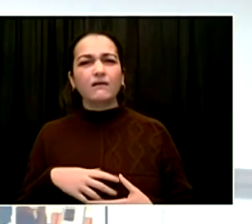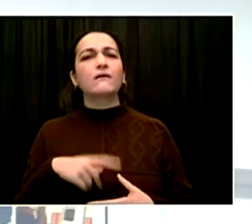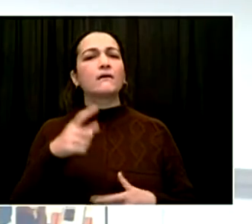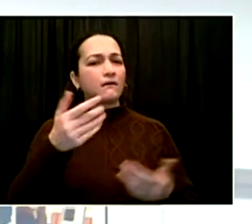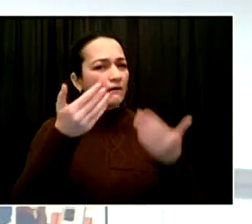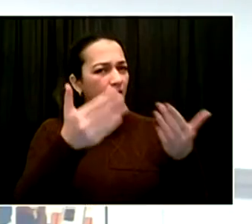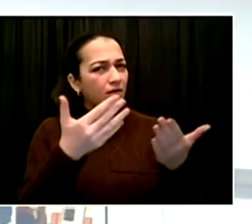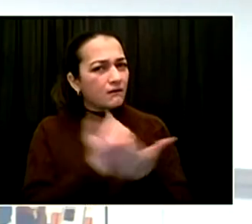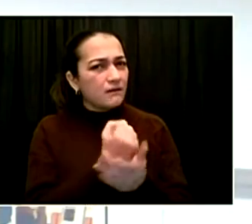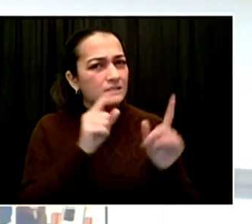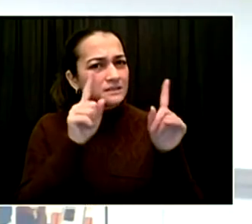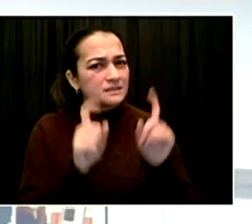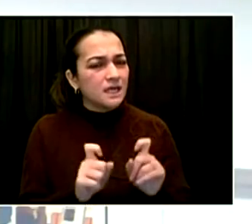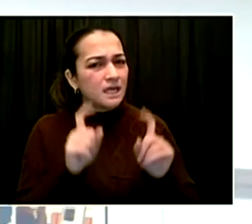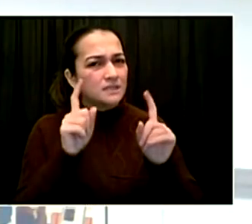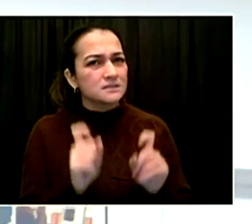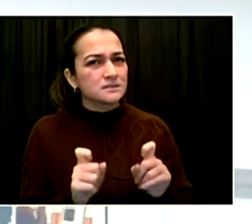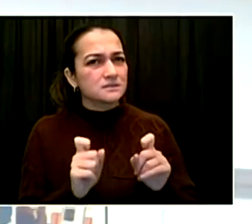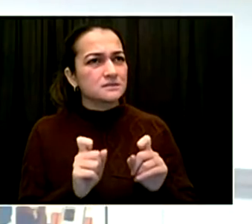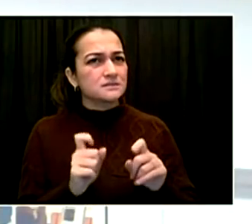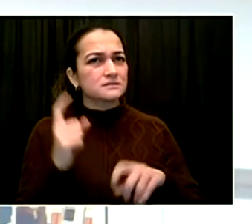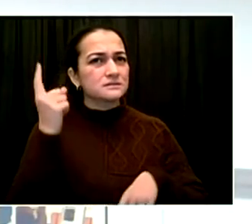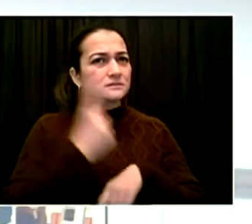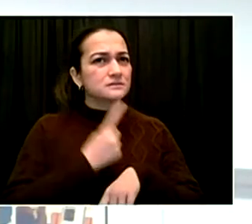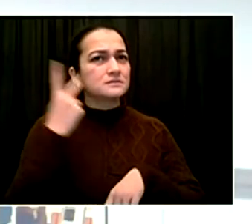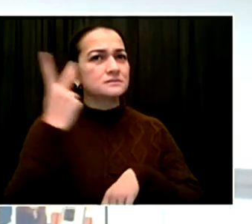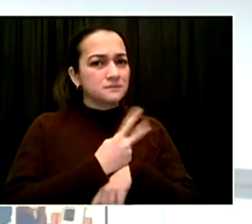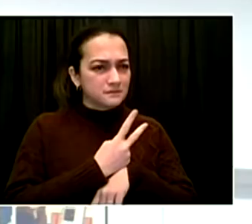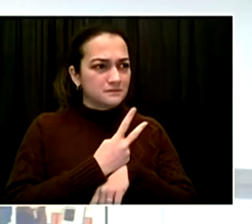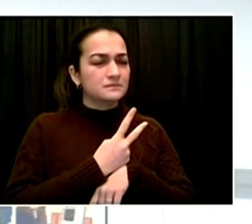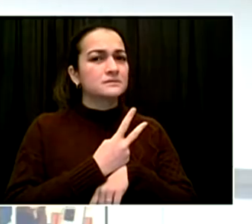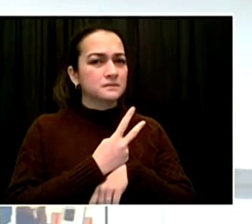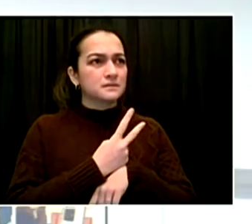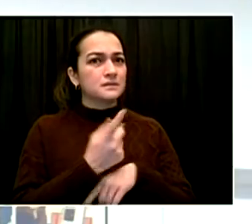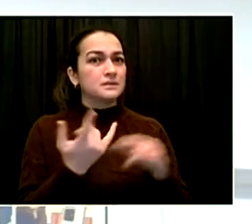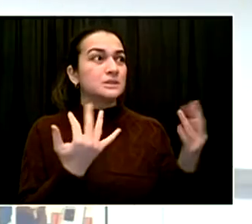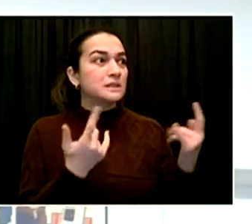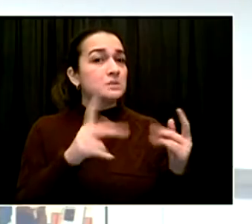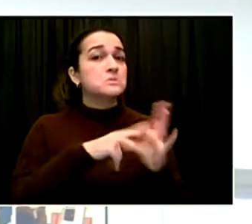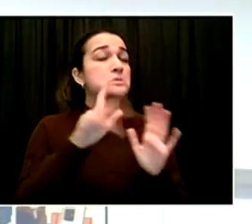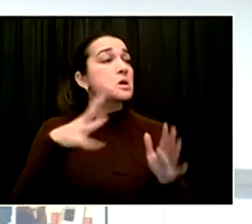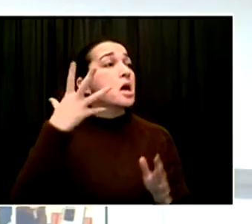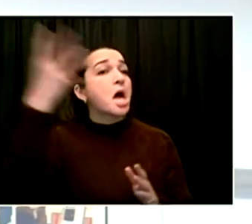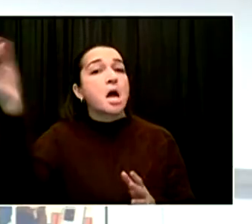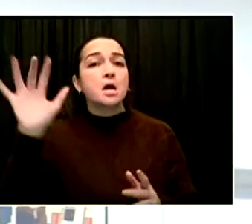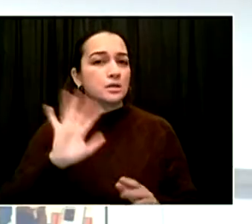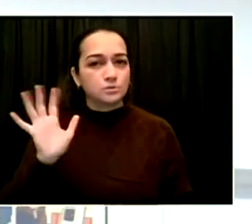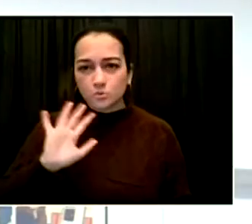VERY IMPORTANT TO ISOLATE BECAUSE YOU SHOULD ASSUME, IN THAT CASE, THAT YOU ARE